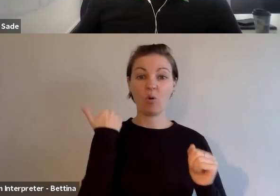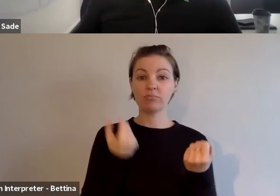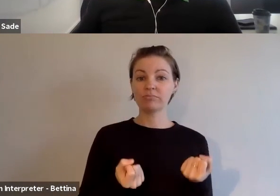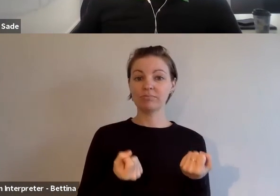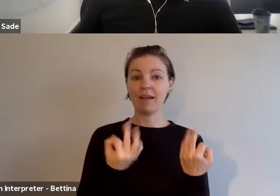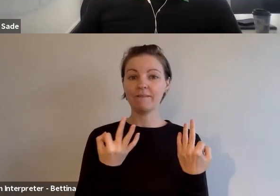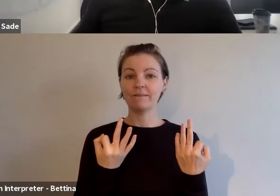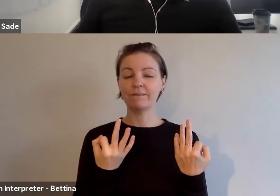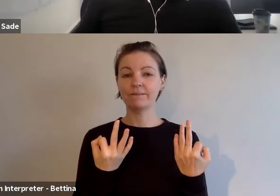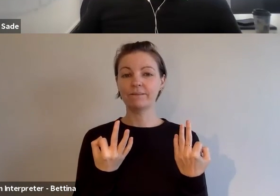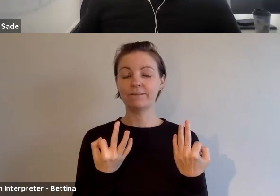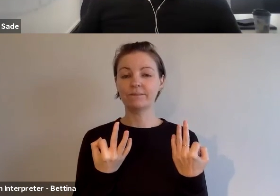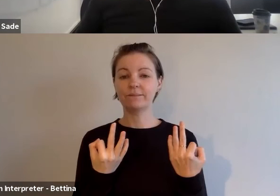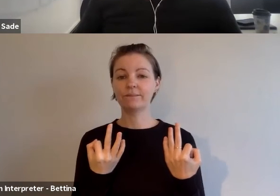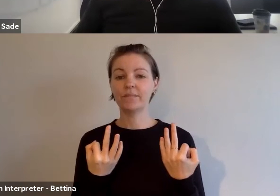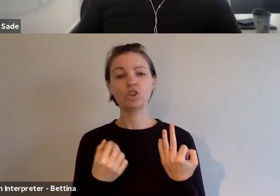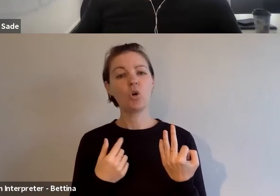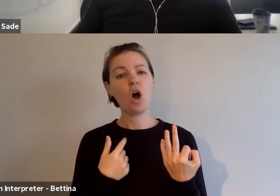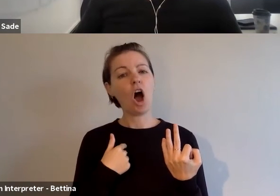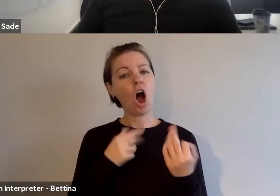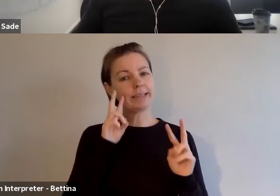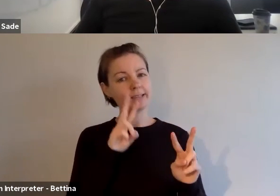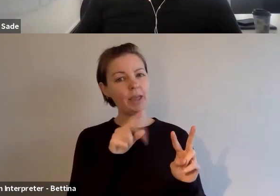I see it in those sorts of things with the outcomes.